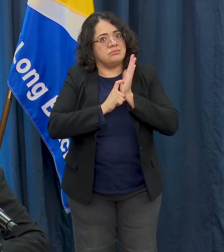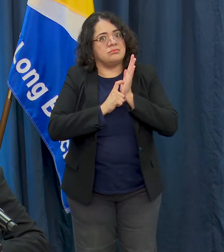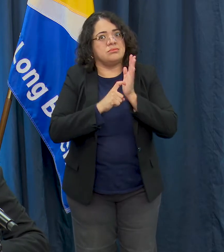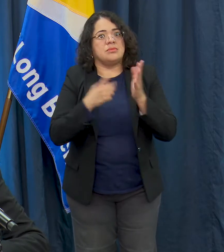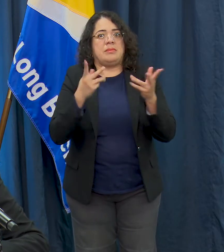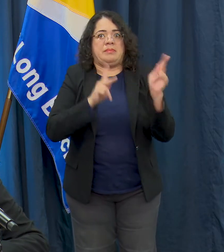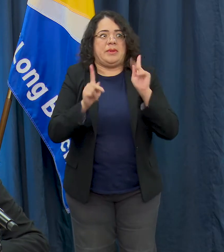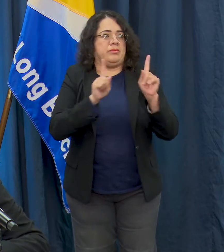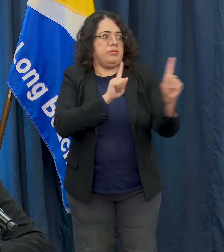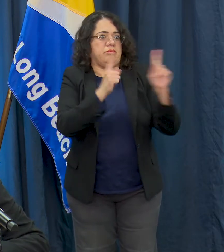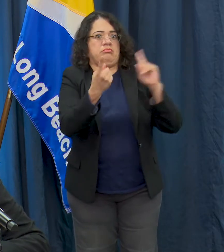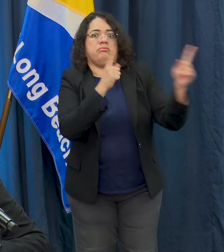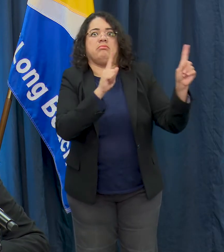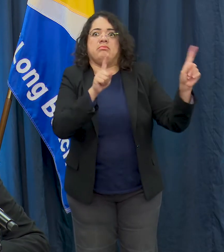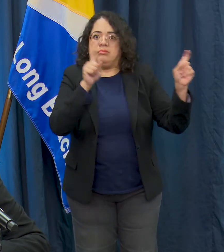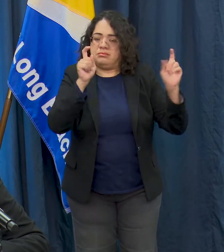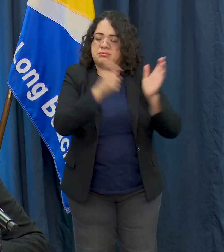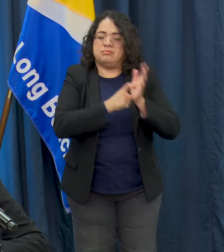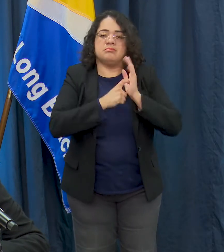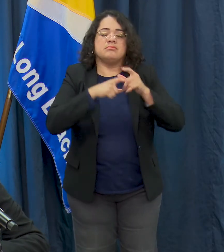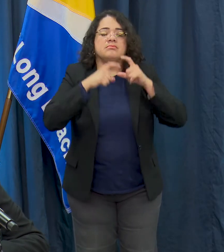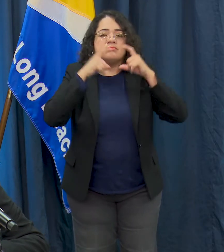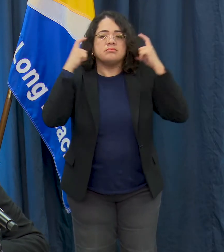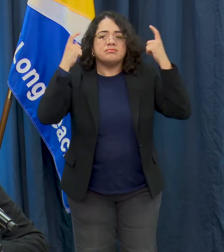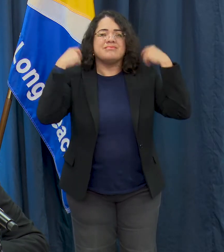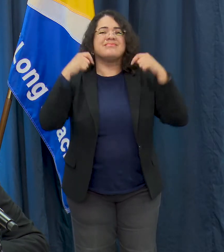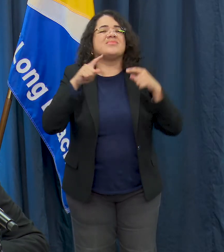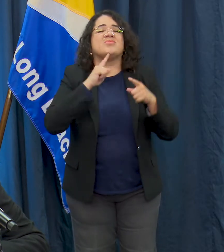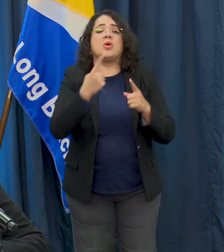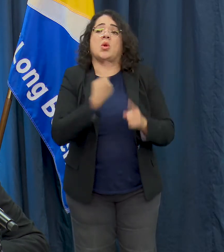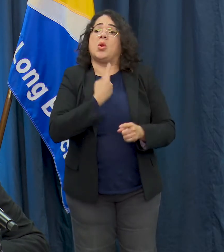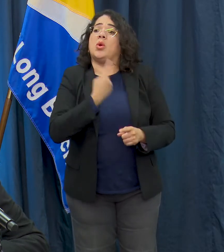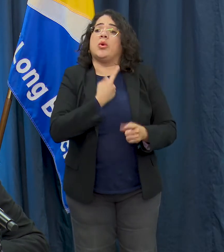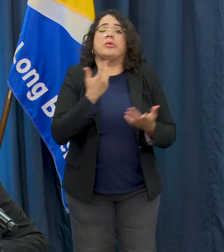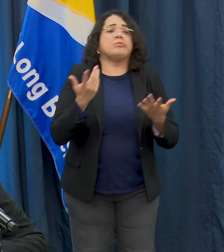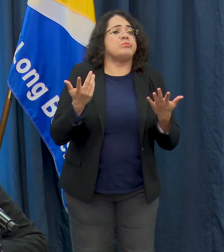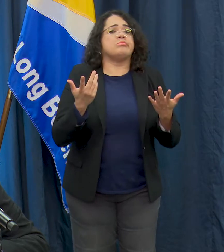people but if you're alone it's always just the safest way to get around and we